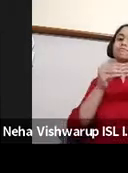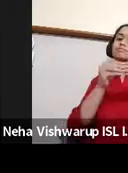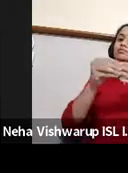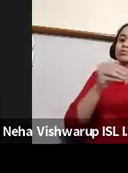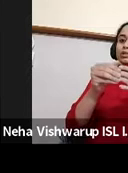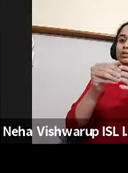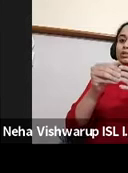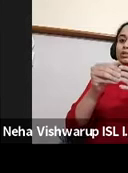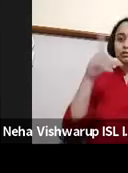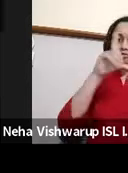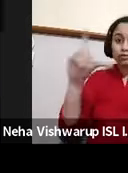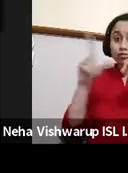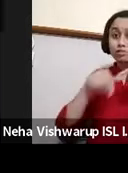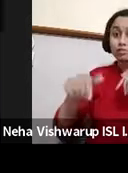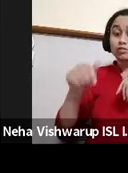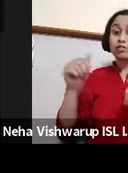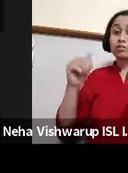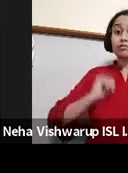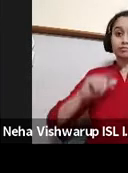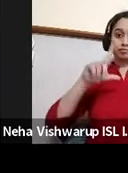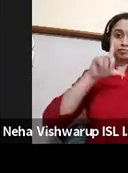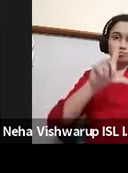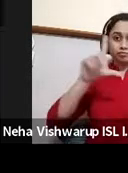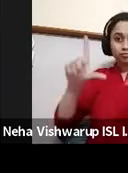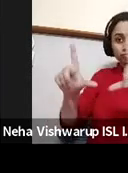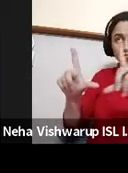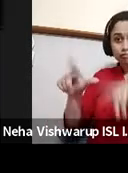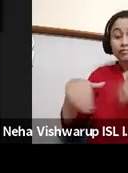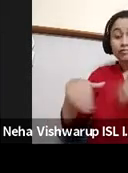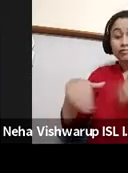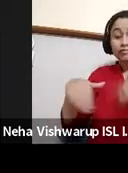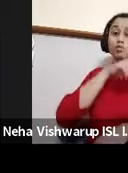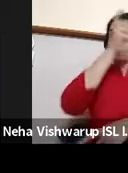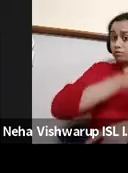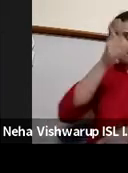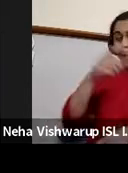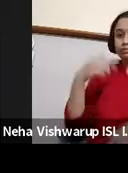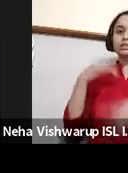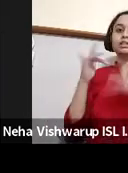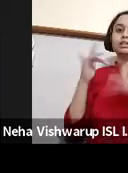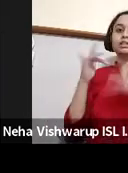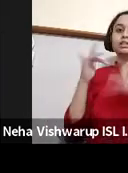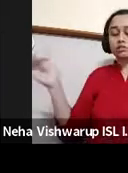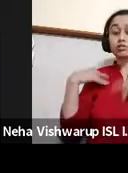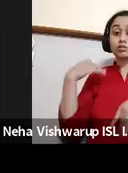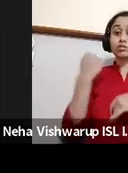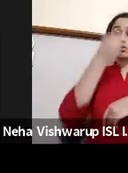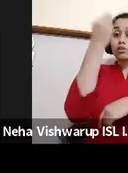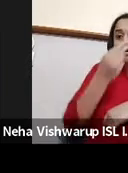it was the portraits he made of individual sitters often young people where his technical acuity and artistic talent came through on full display